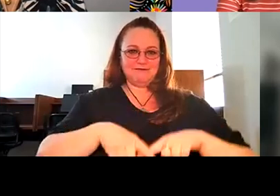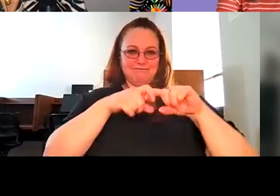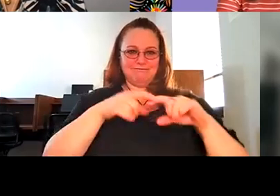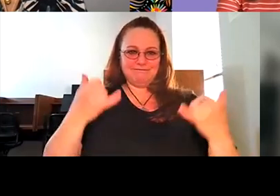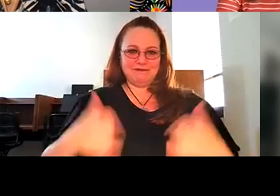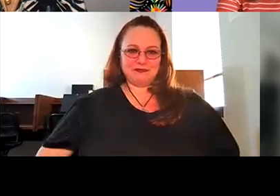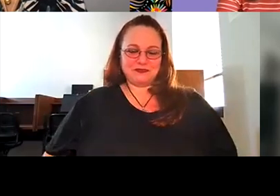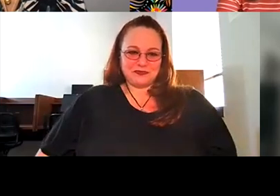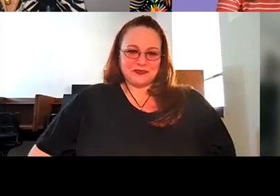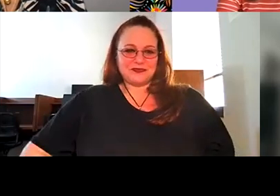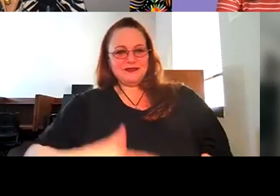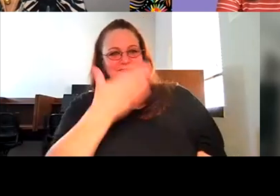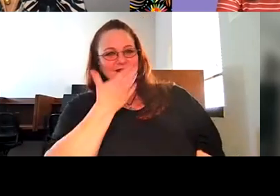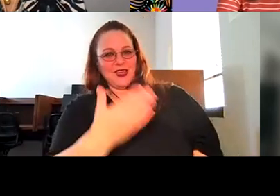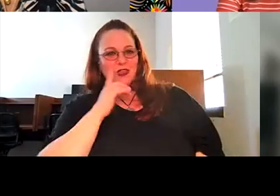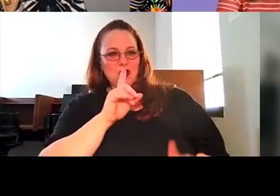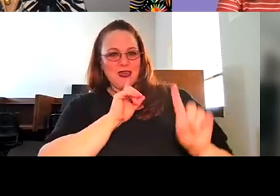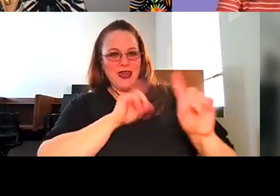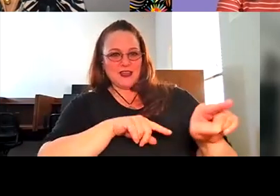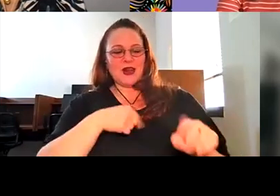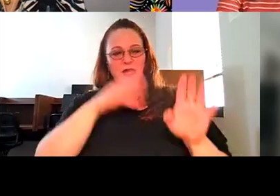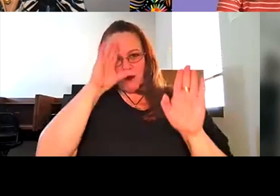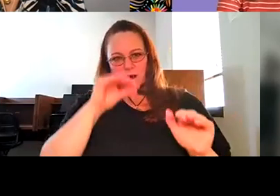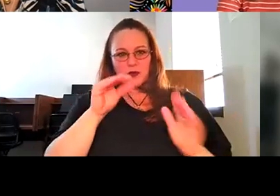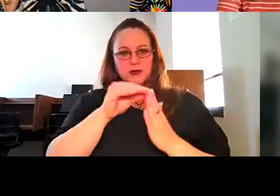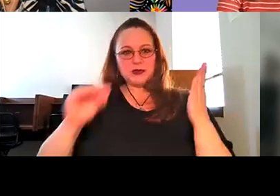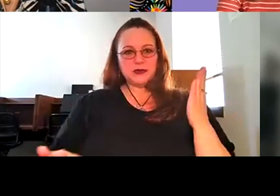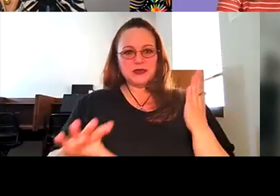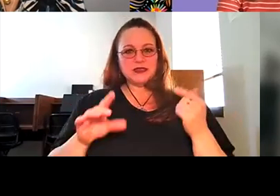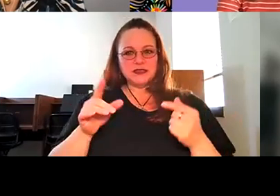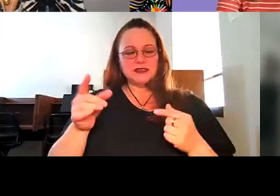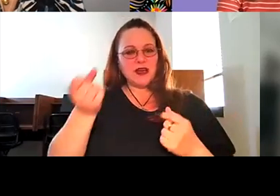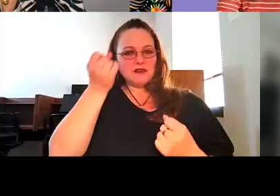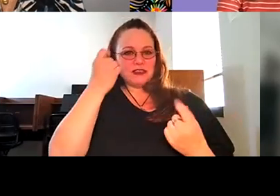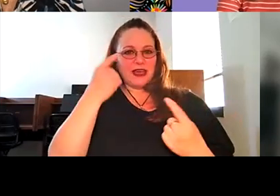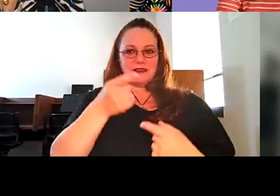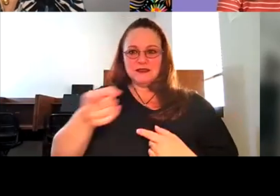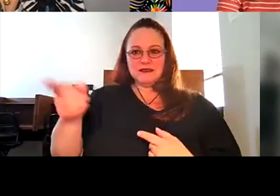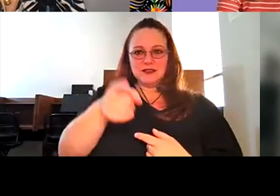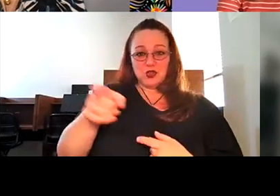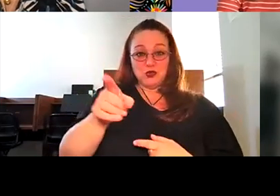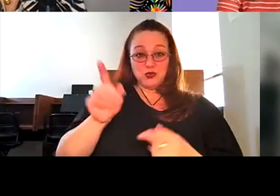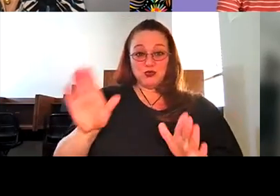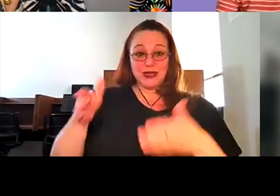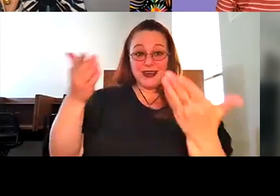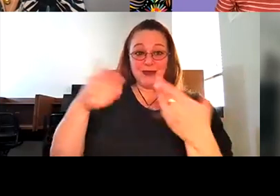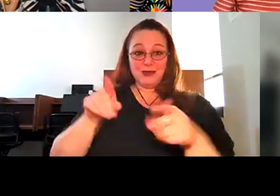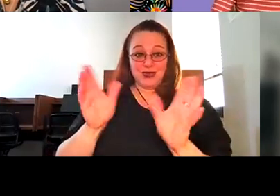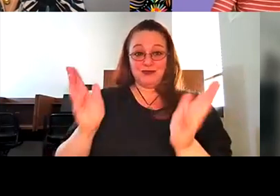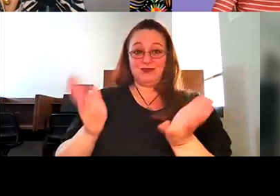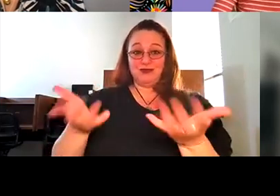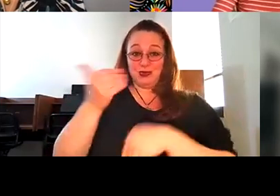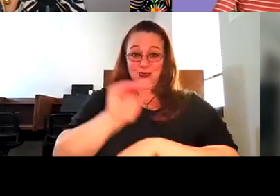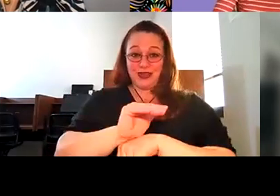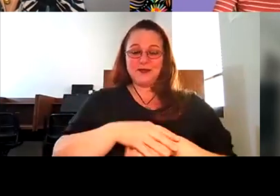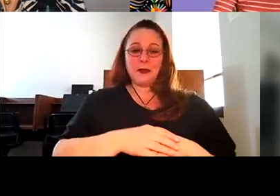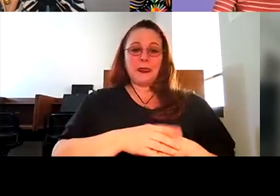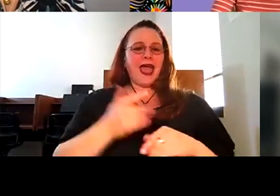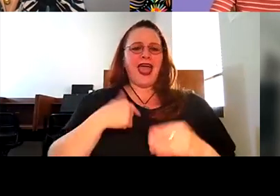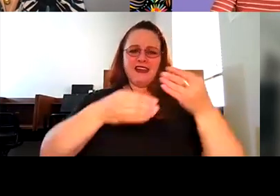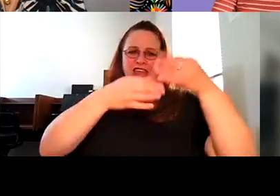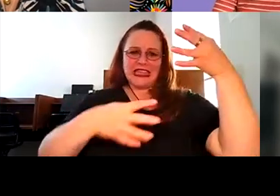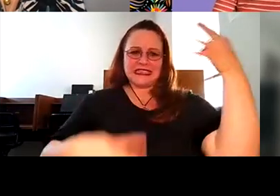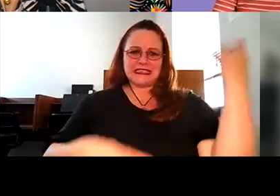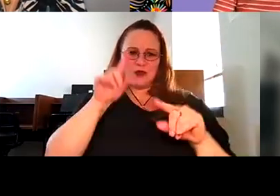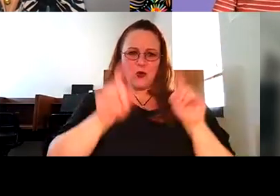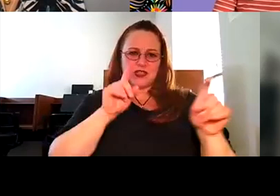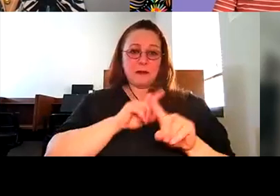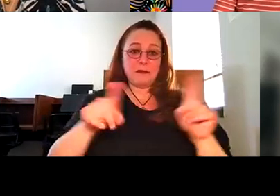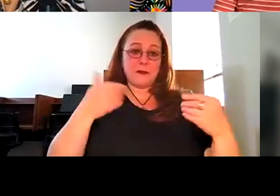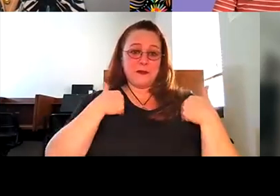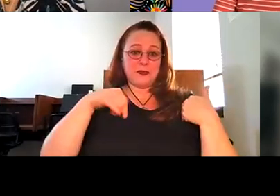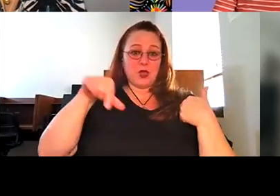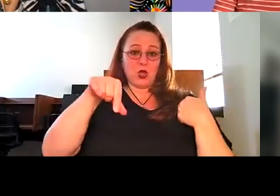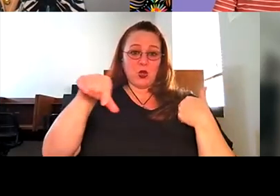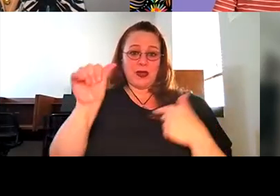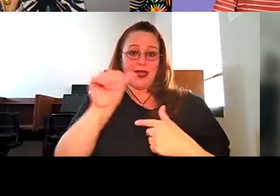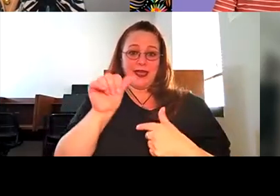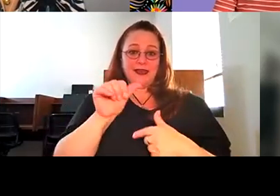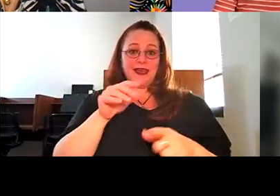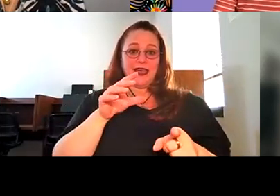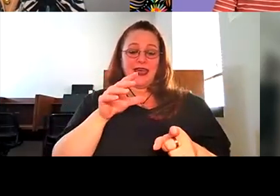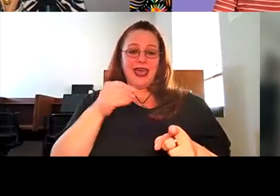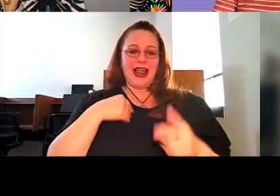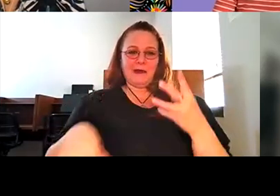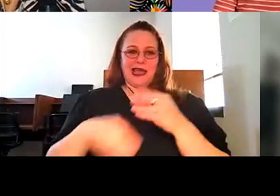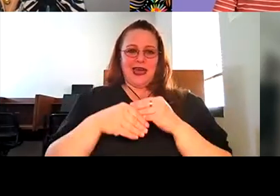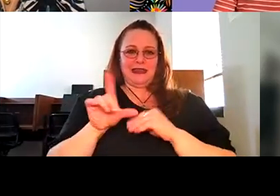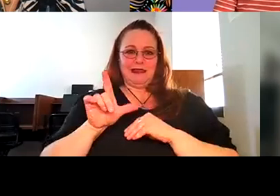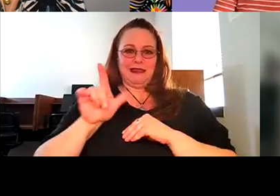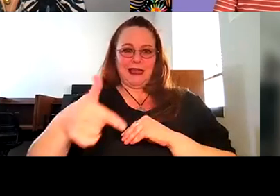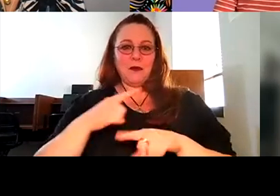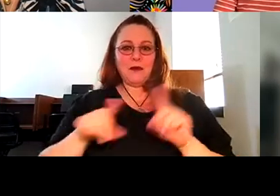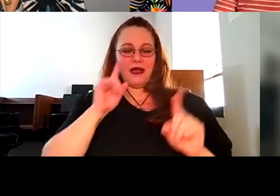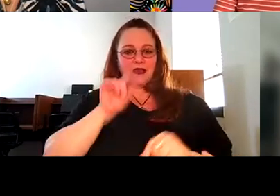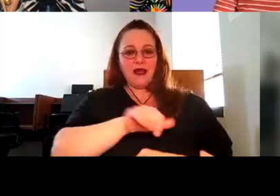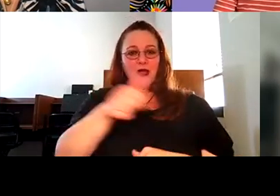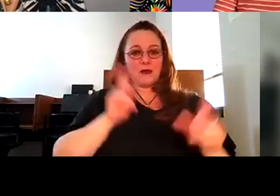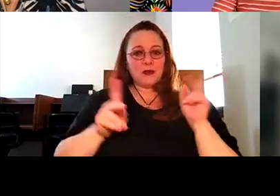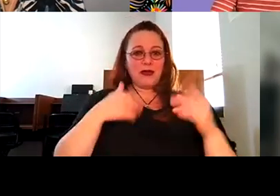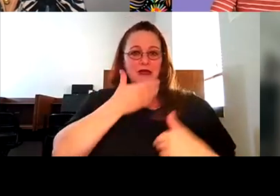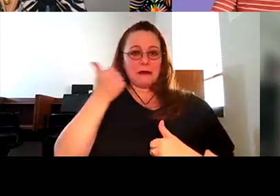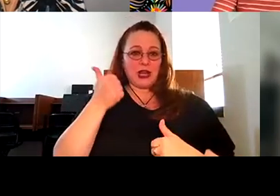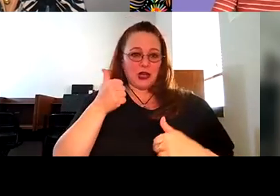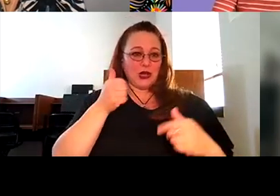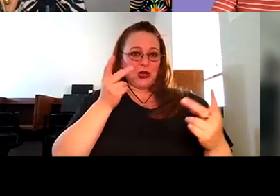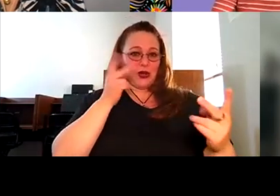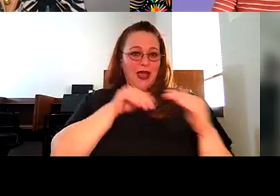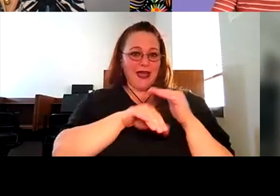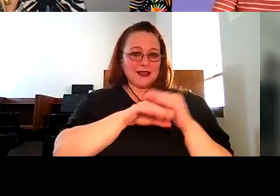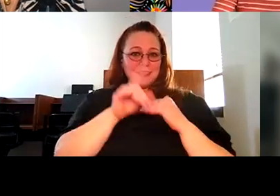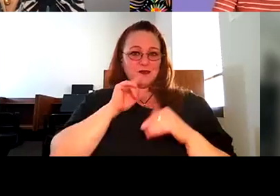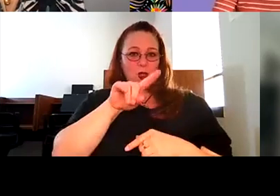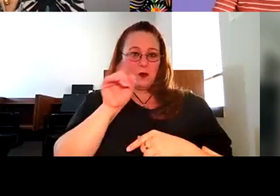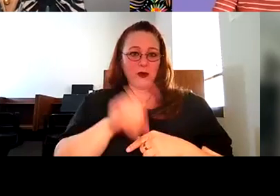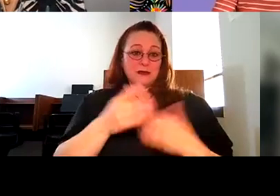Tobias Smith: And I hope, students out there that you do bring this up at your at your dinner conversations tonight. Um, I have a whole list of additional questions, but I know that there are questions in the Q. A. And I was added as a moderator. Late Other folks, I think, have better access to those questions. So maybe, Catherine, if you can uh